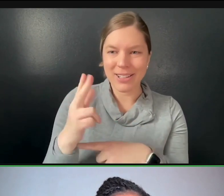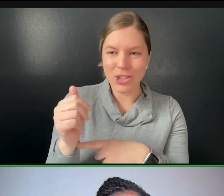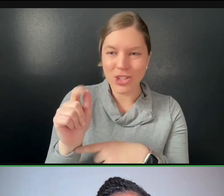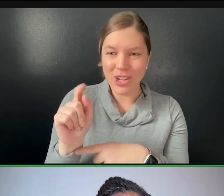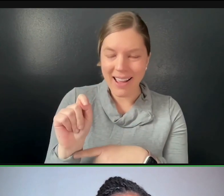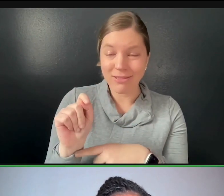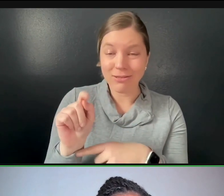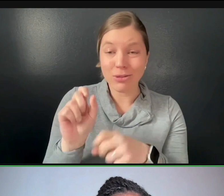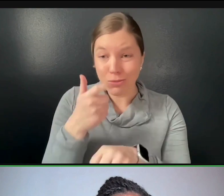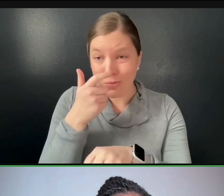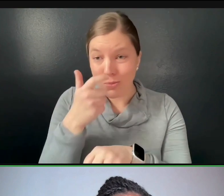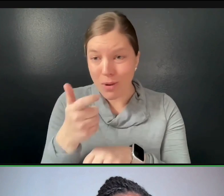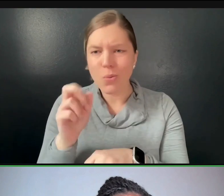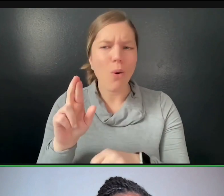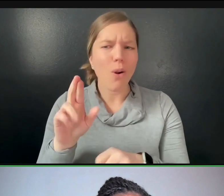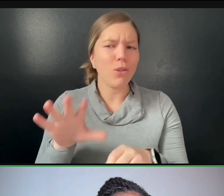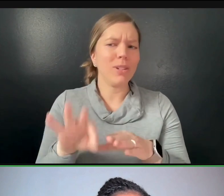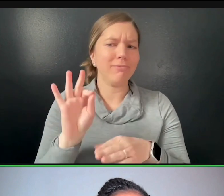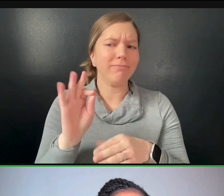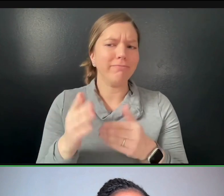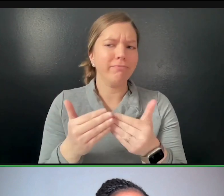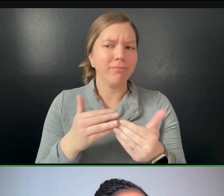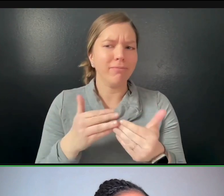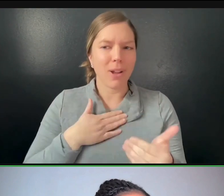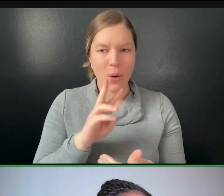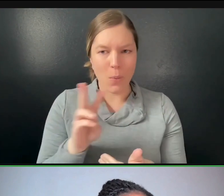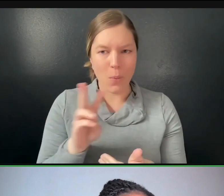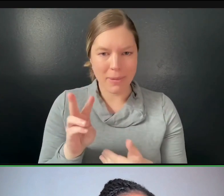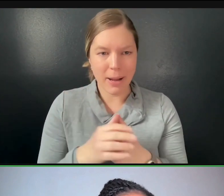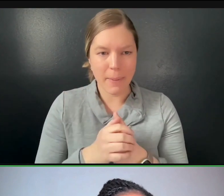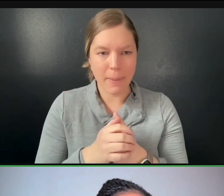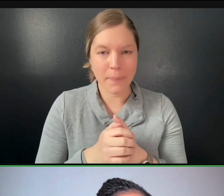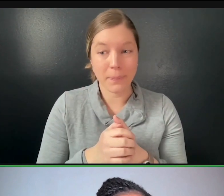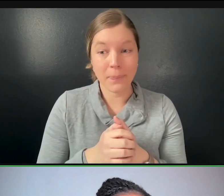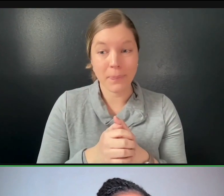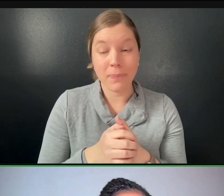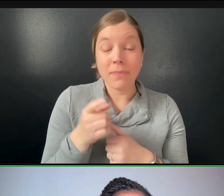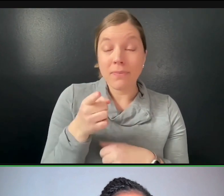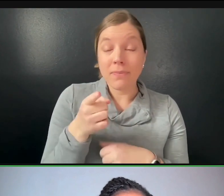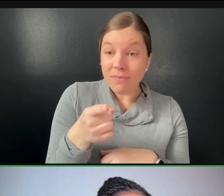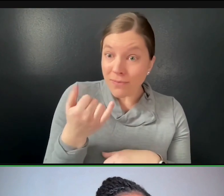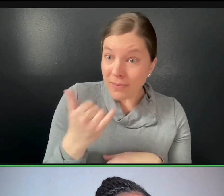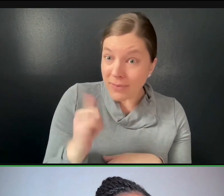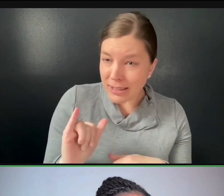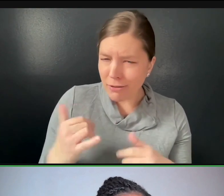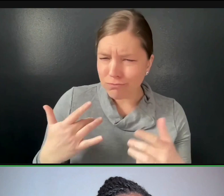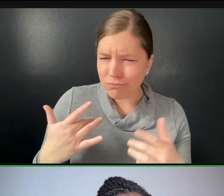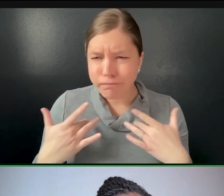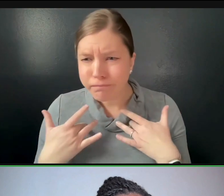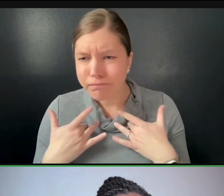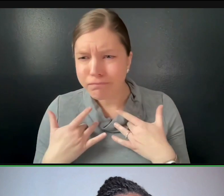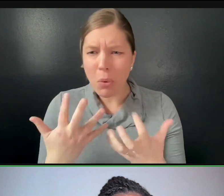That was from about March of 2022. So you can watch that or even find some more information